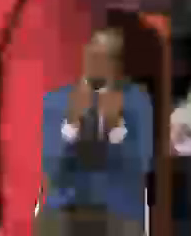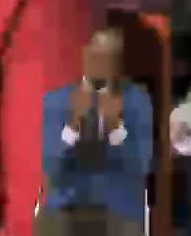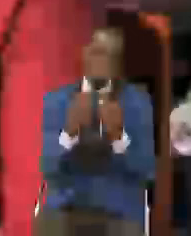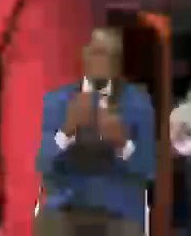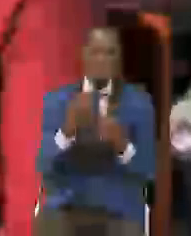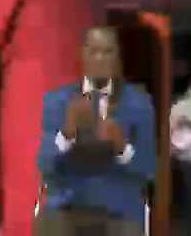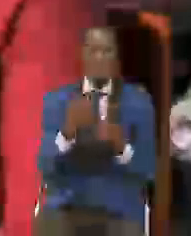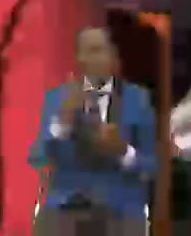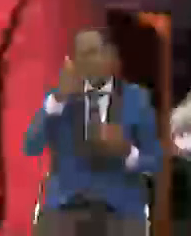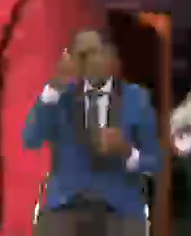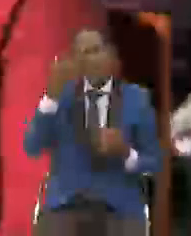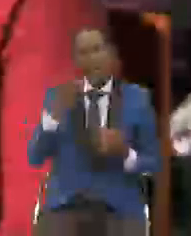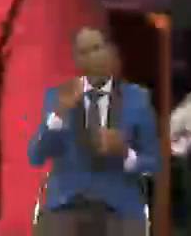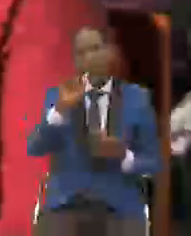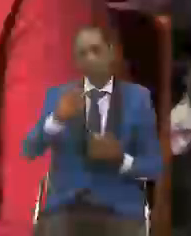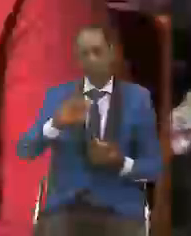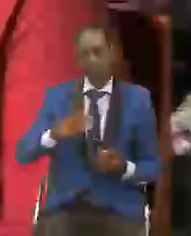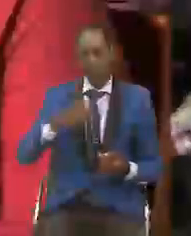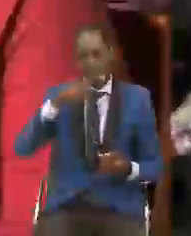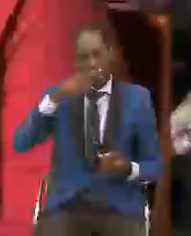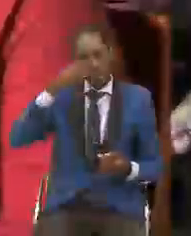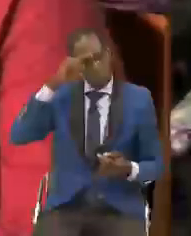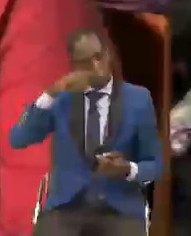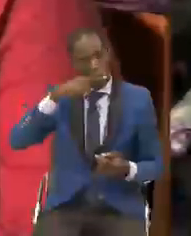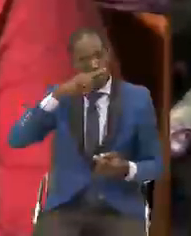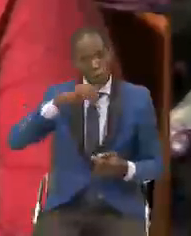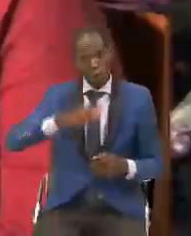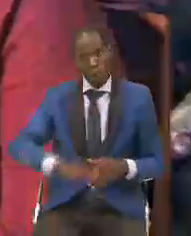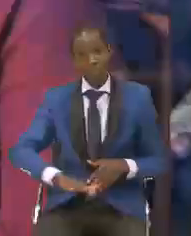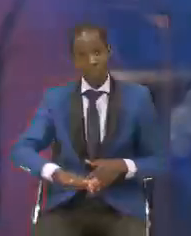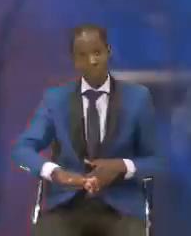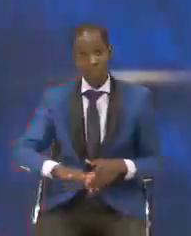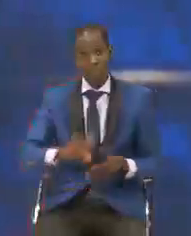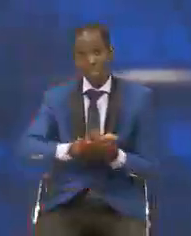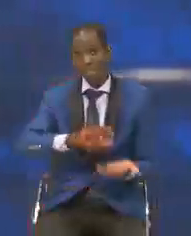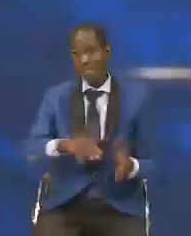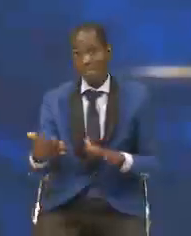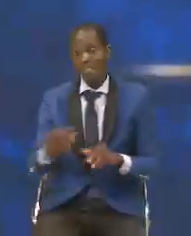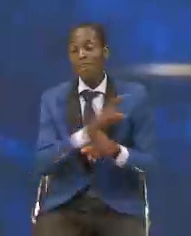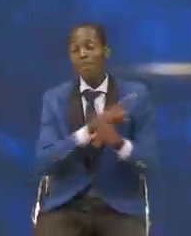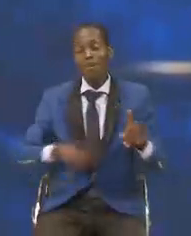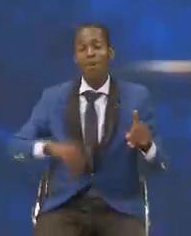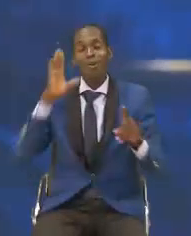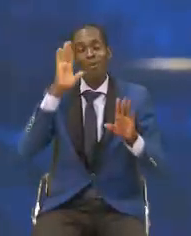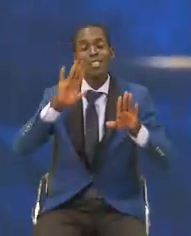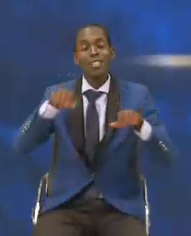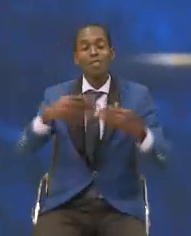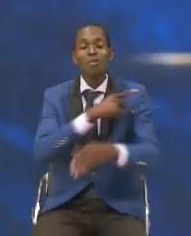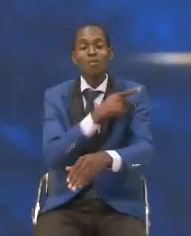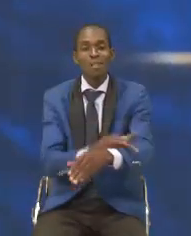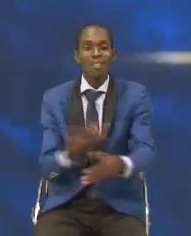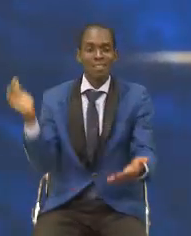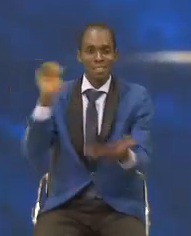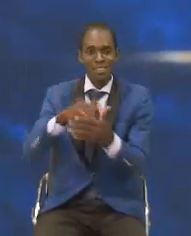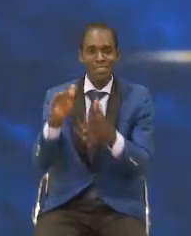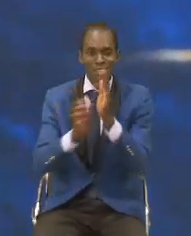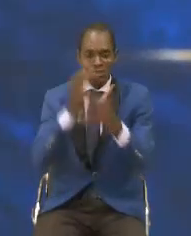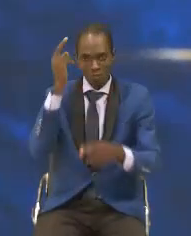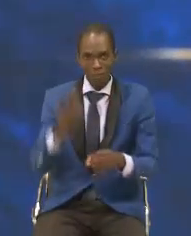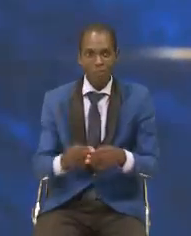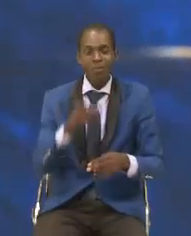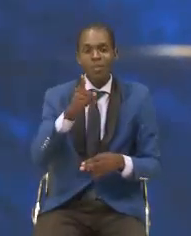you are crying because of a child that died in the family the lord will make you pregnant again